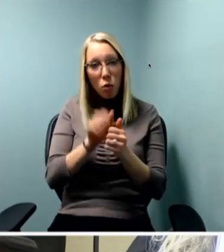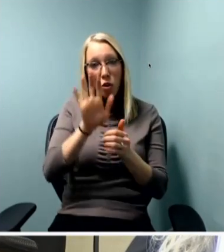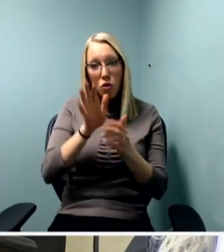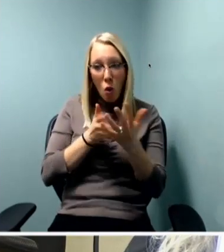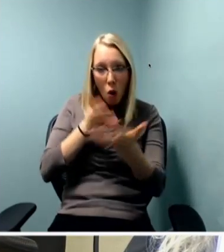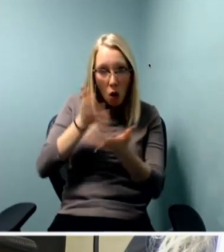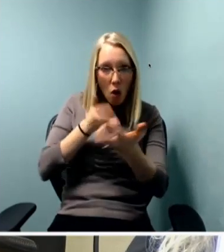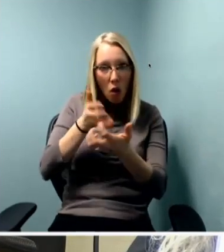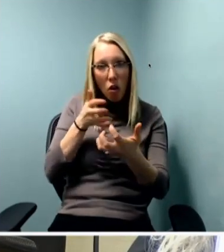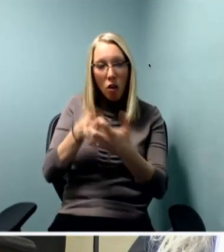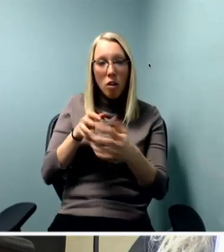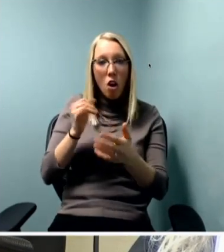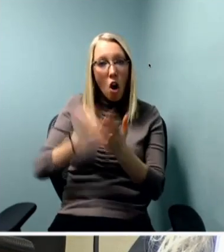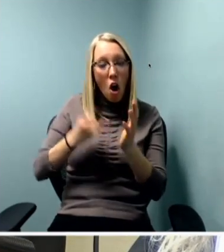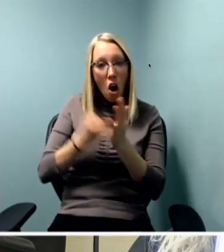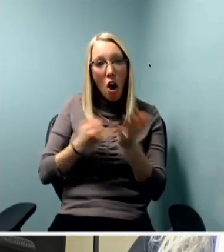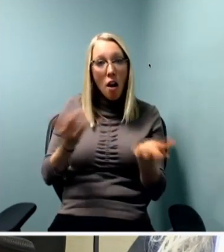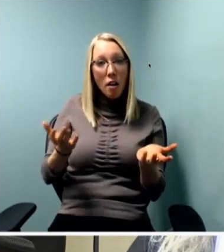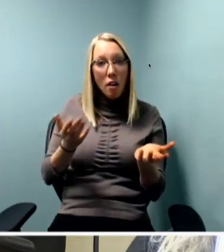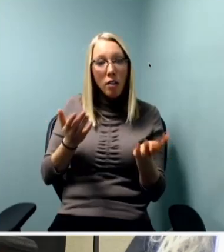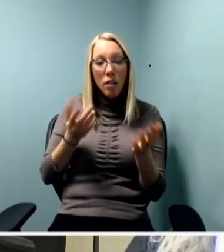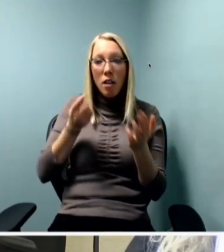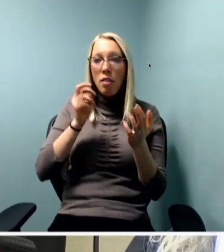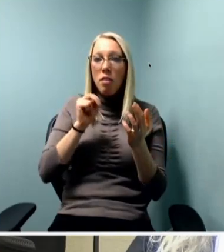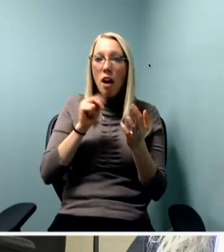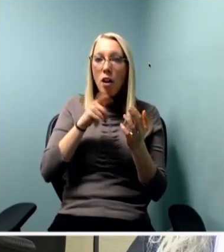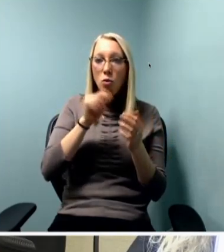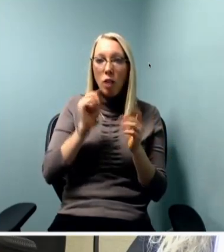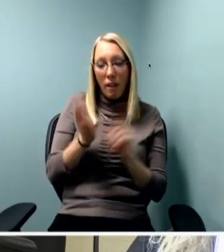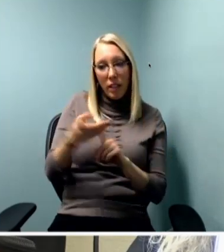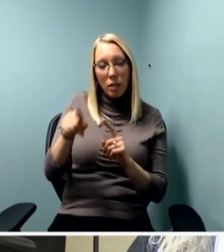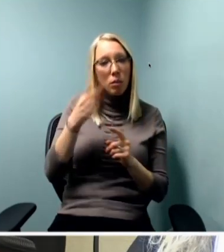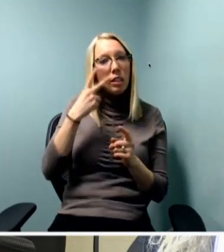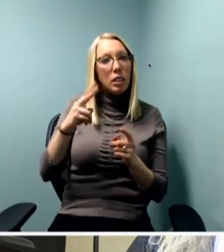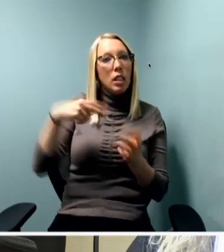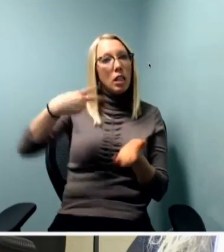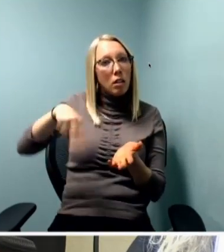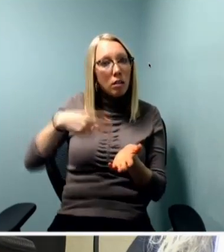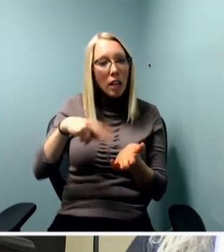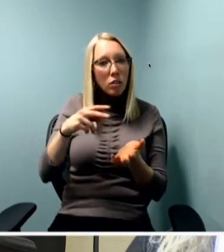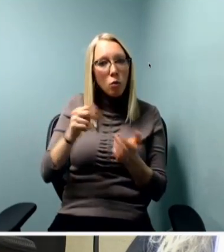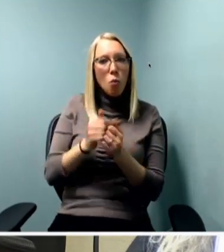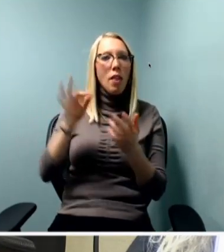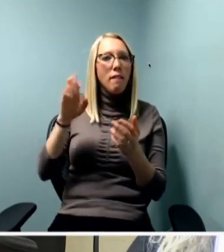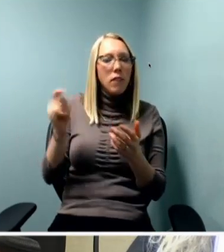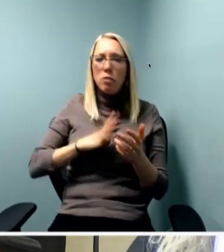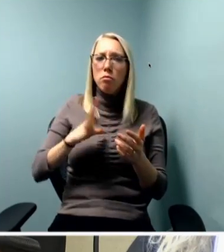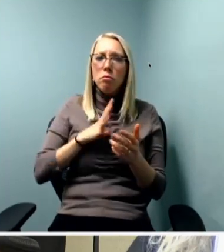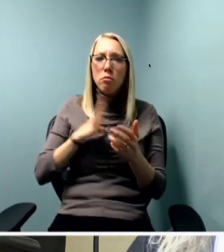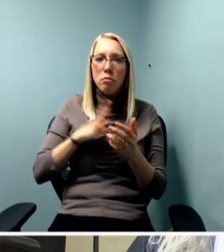[Keith can make beats with your feet too.] That's hot. That's dope. I want you to do one for me."